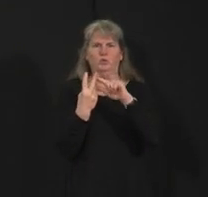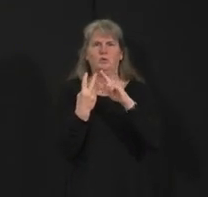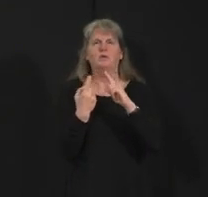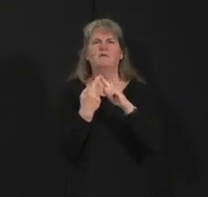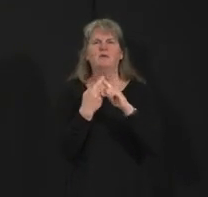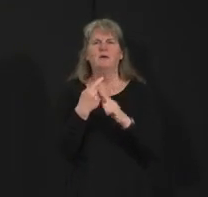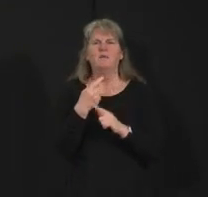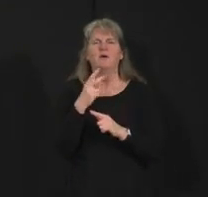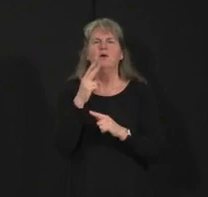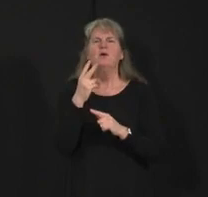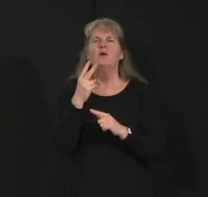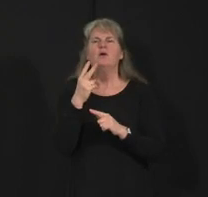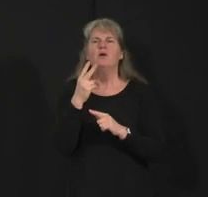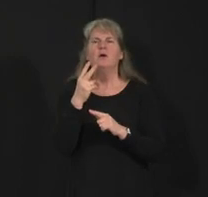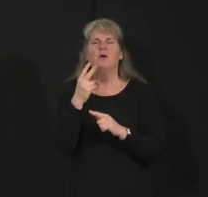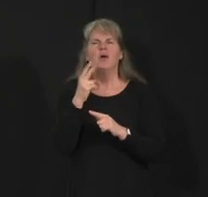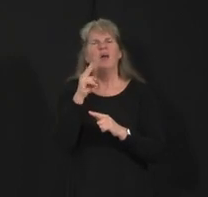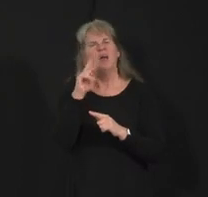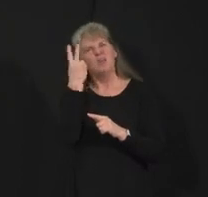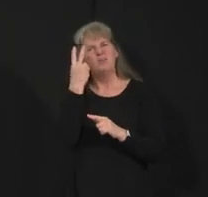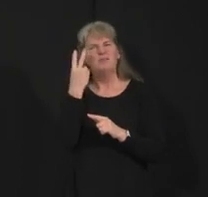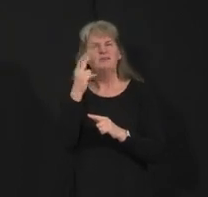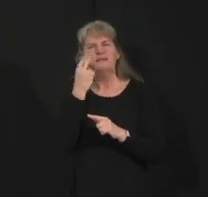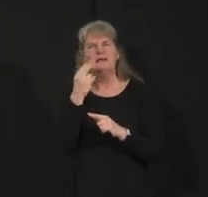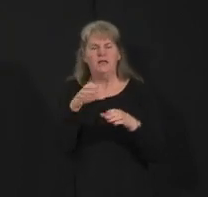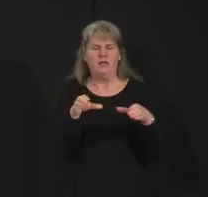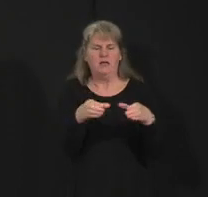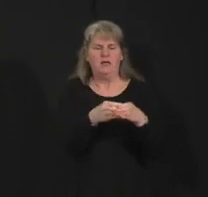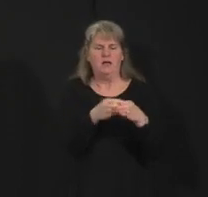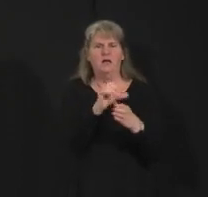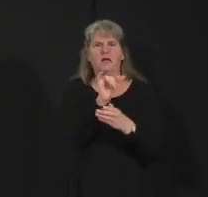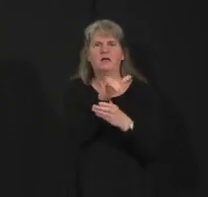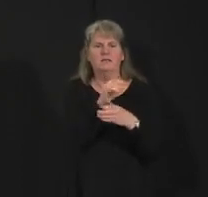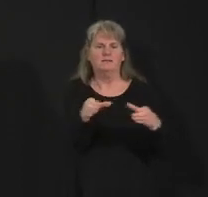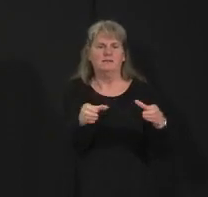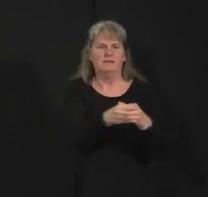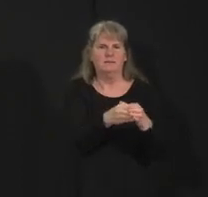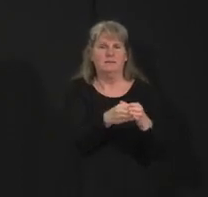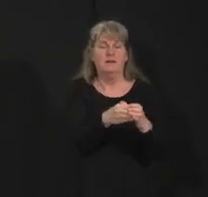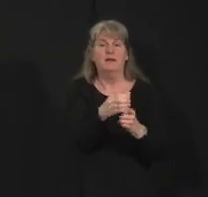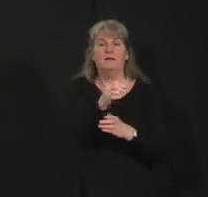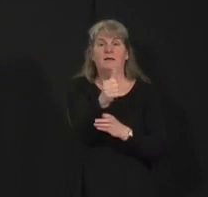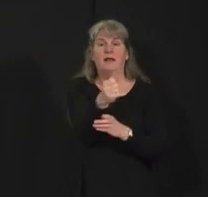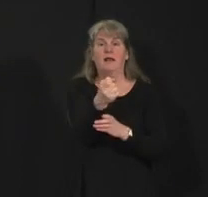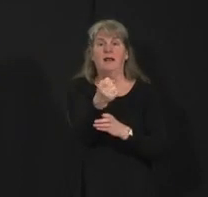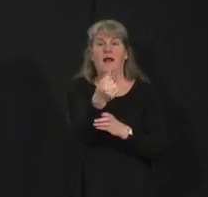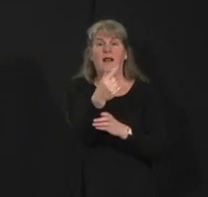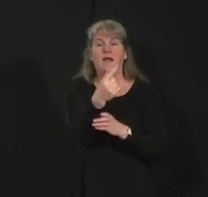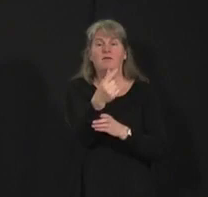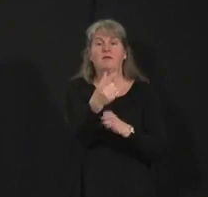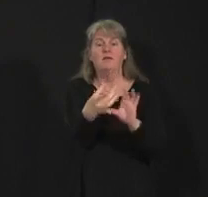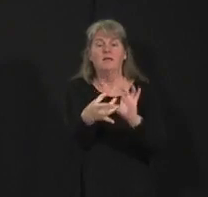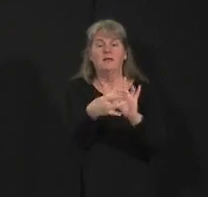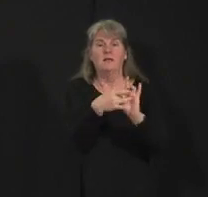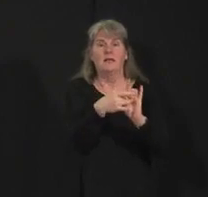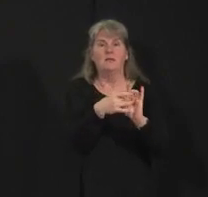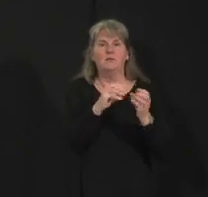Yukon's second COVID cluster event. Thus, cases number 10 and 11 are directly related to the case